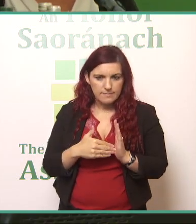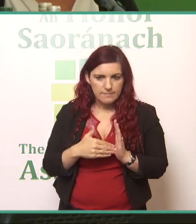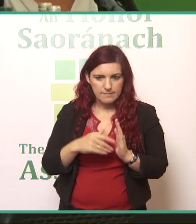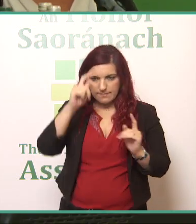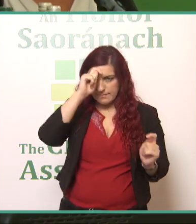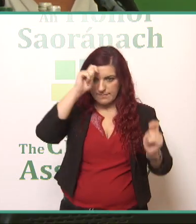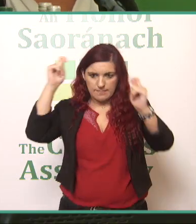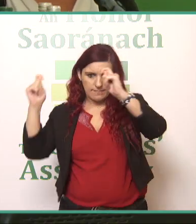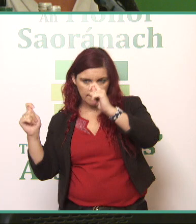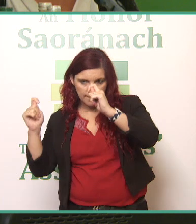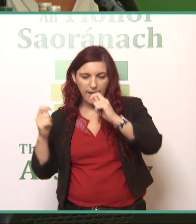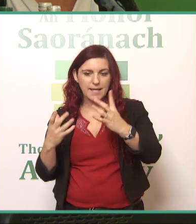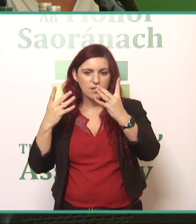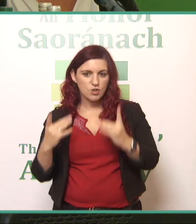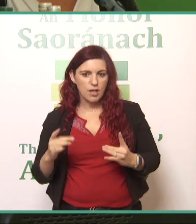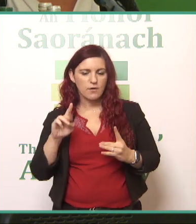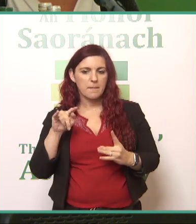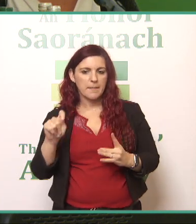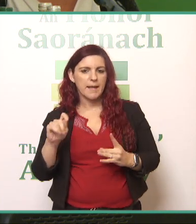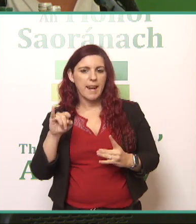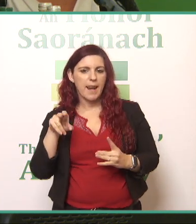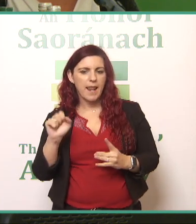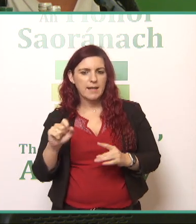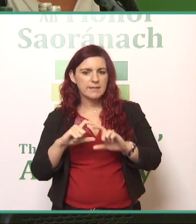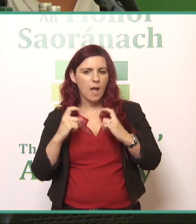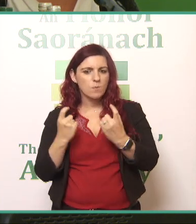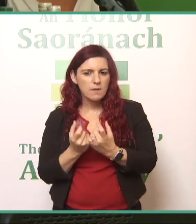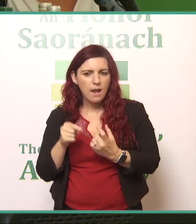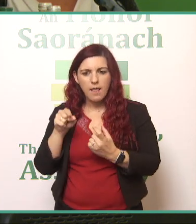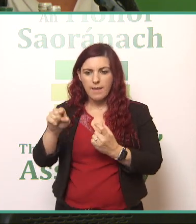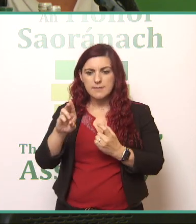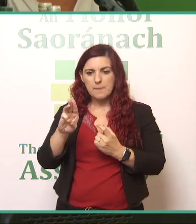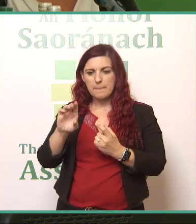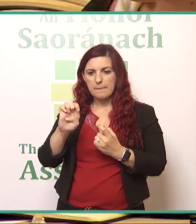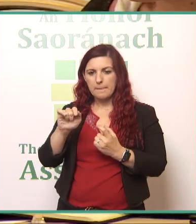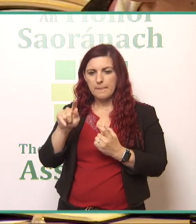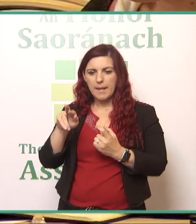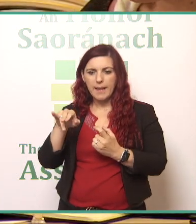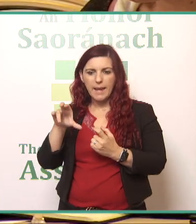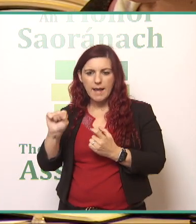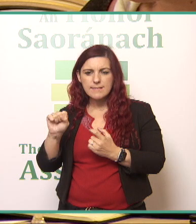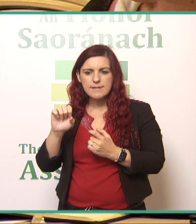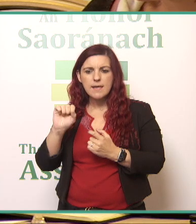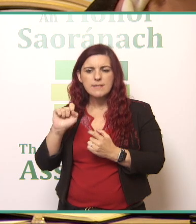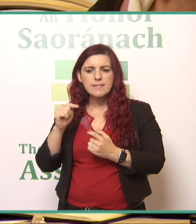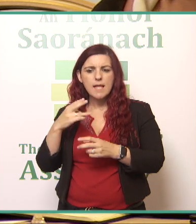chair of the Petland's Council which is a Petland which is a group of stakeholders which manages